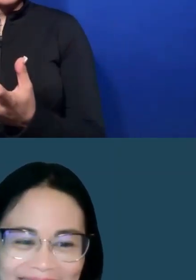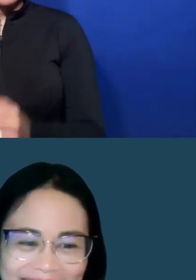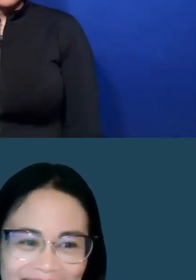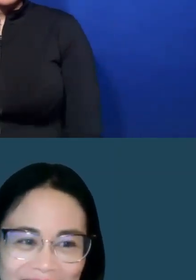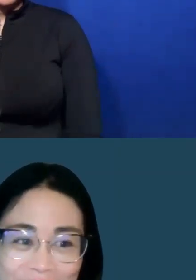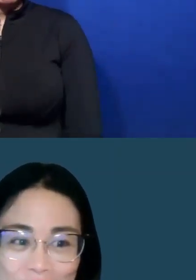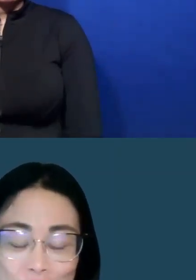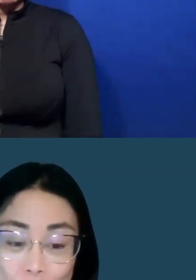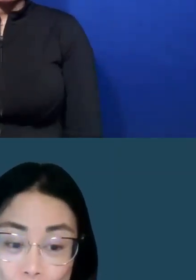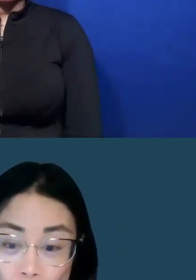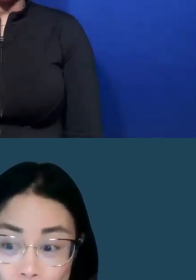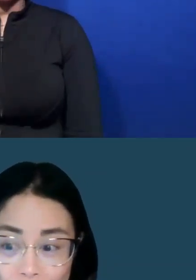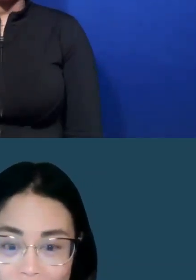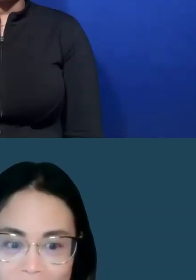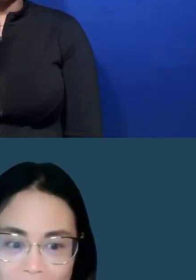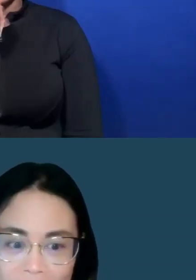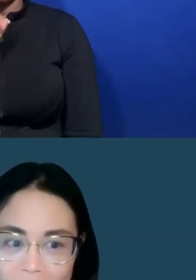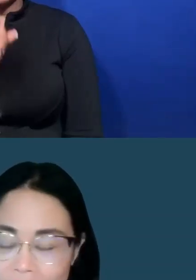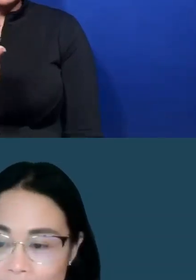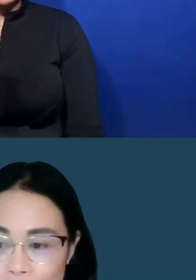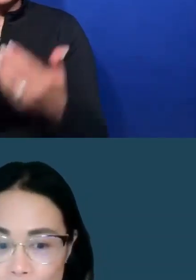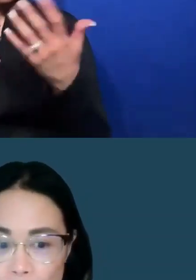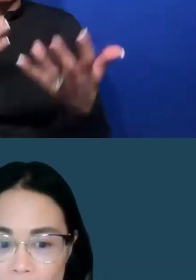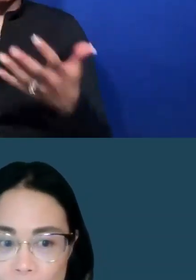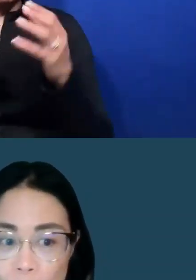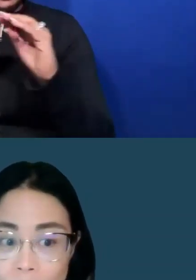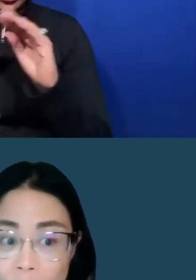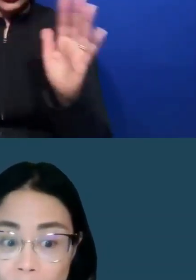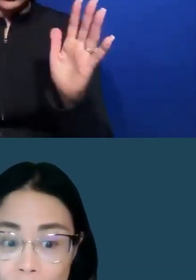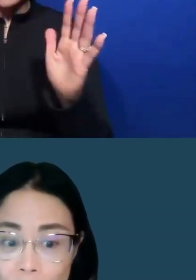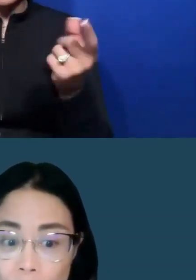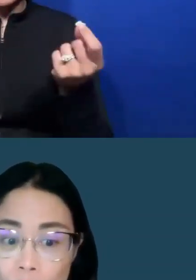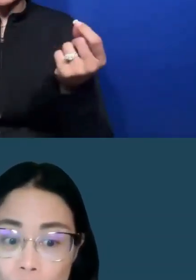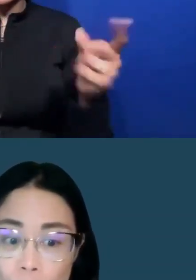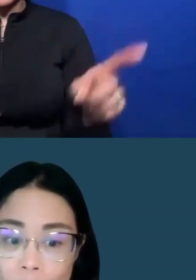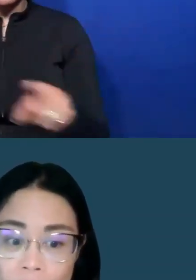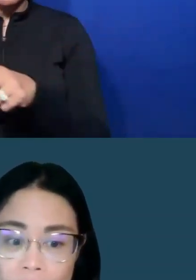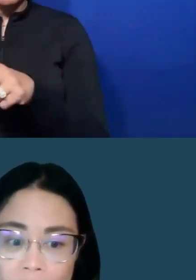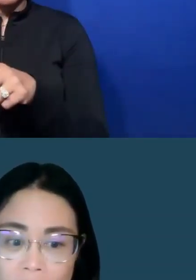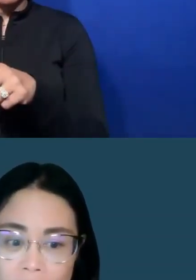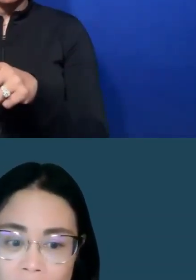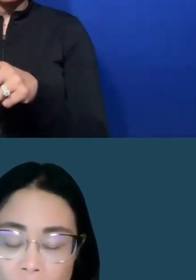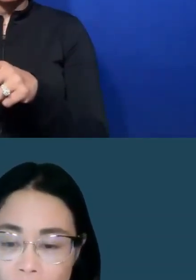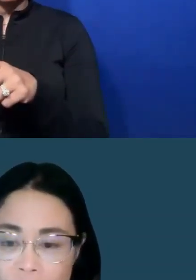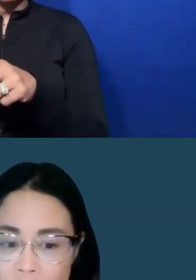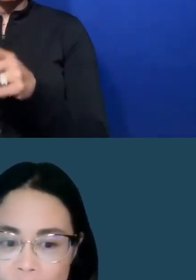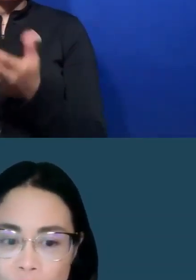We are not really sure exactly what is going on with the Office of Civil